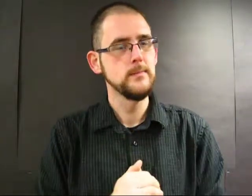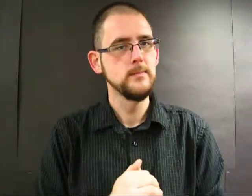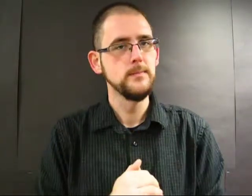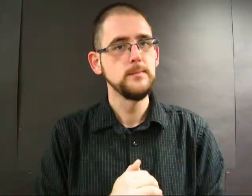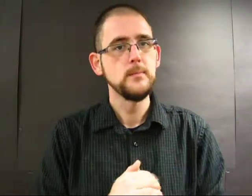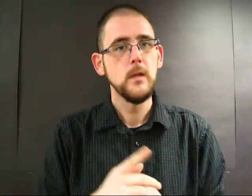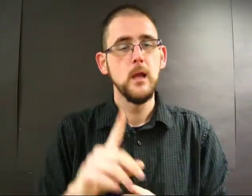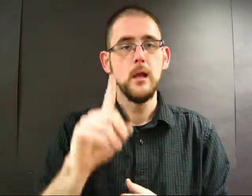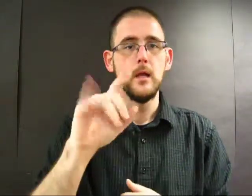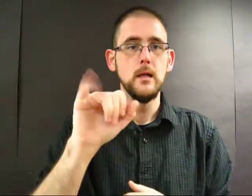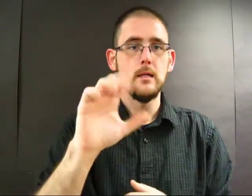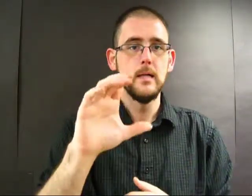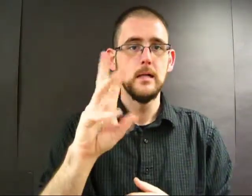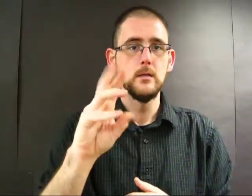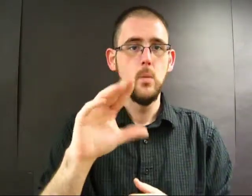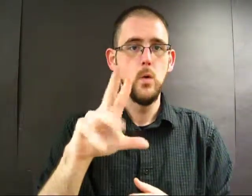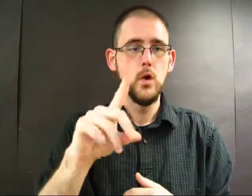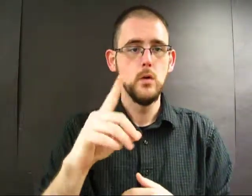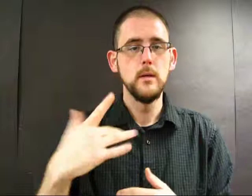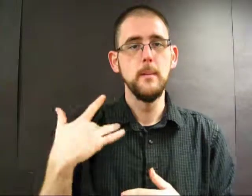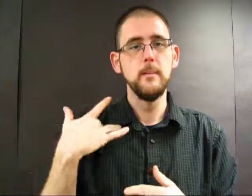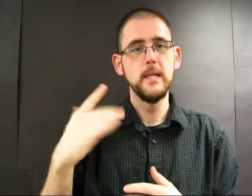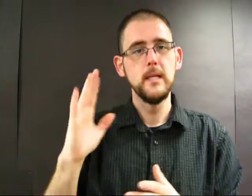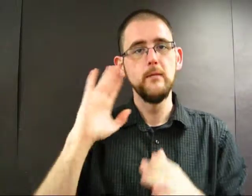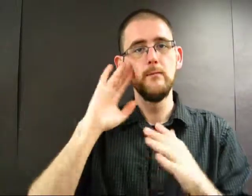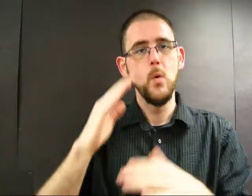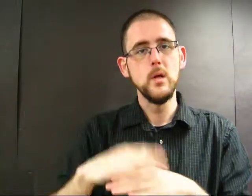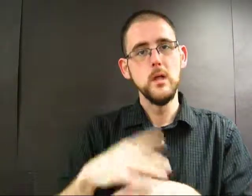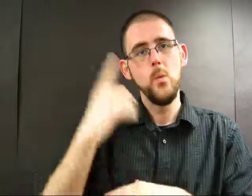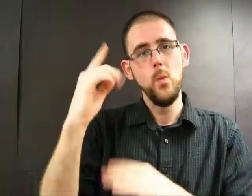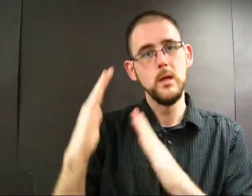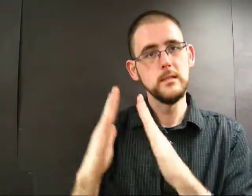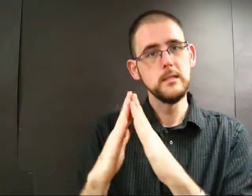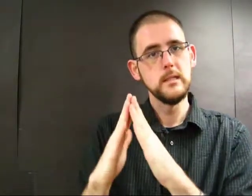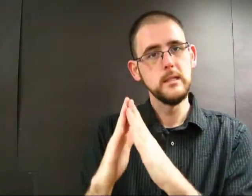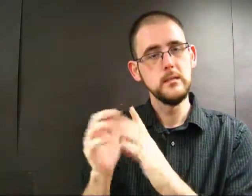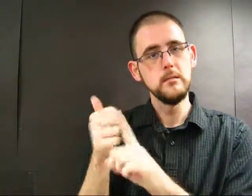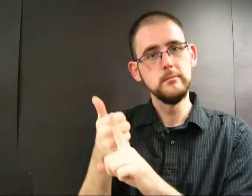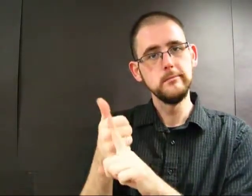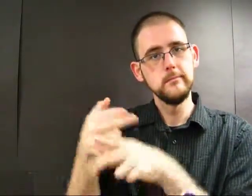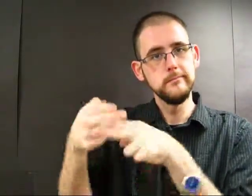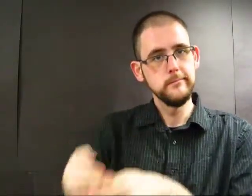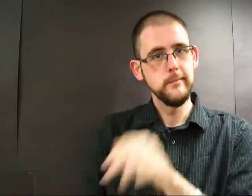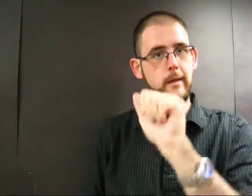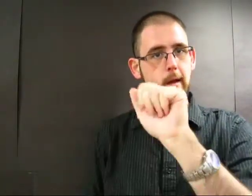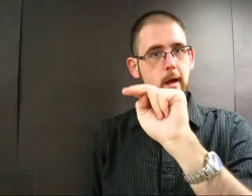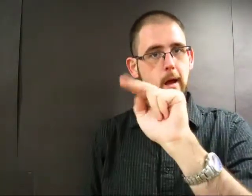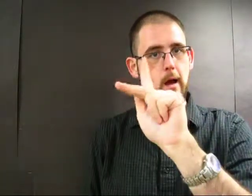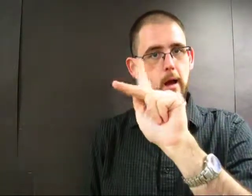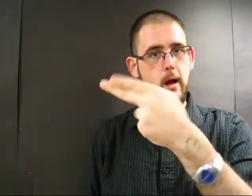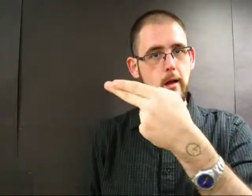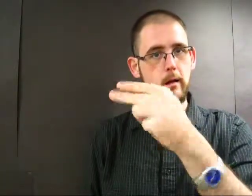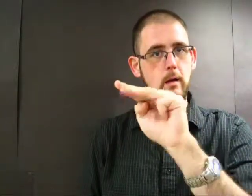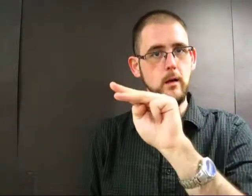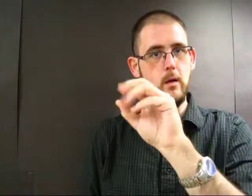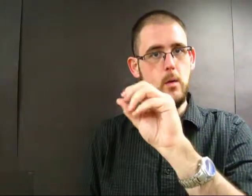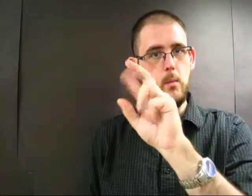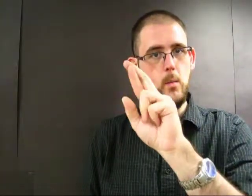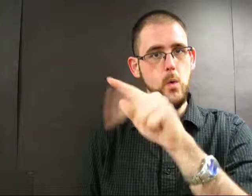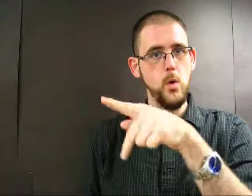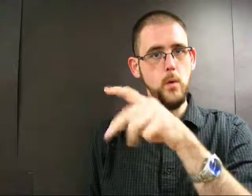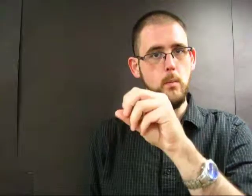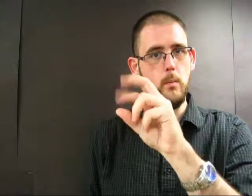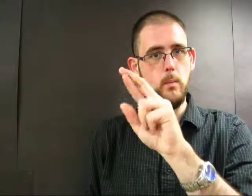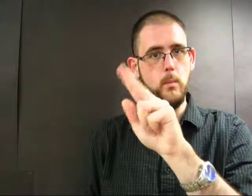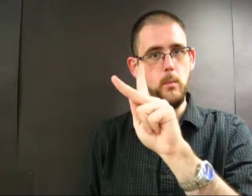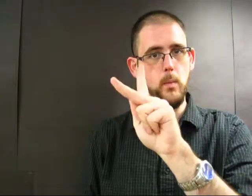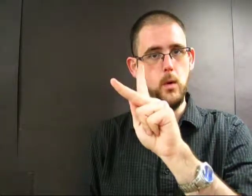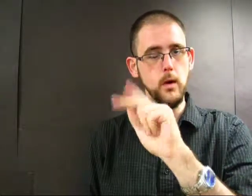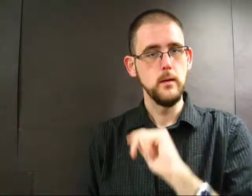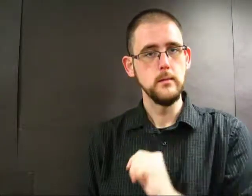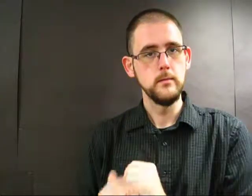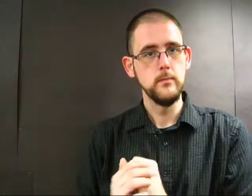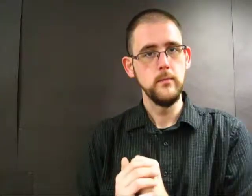The Discworld books tend to focus on one city named Ankh-Morpork.